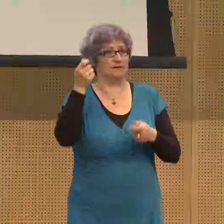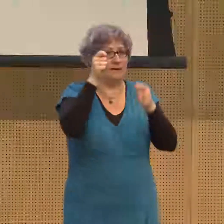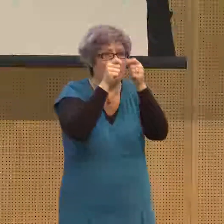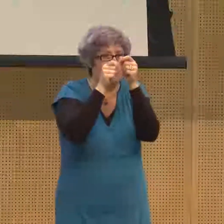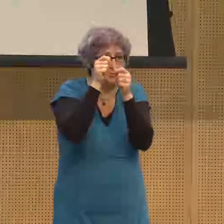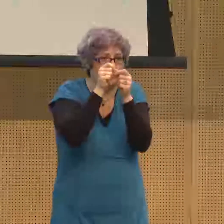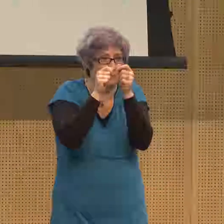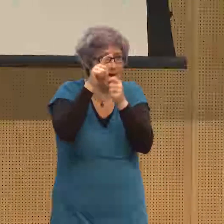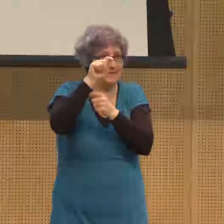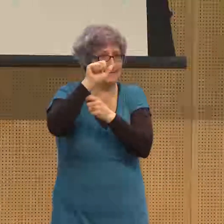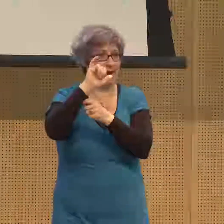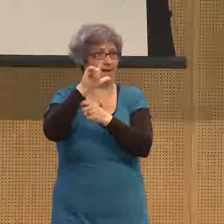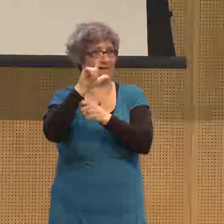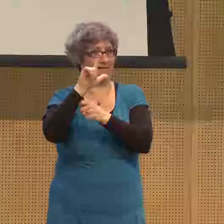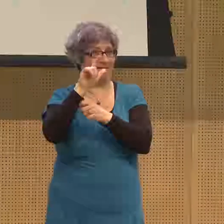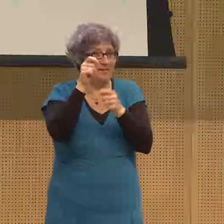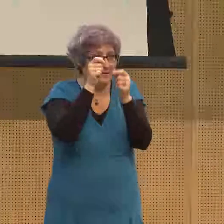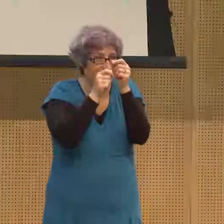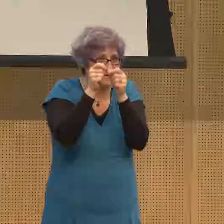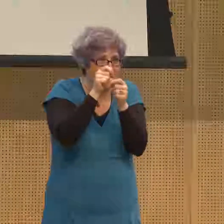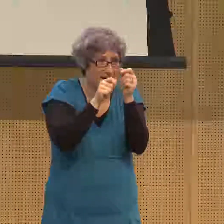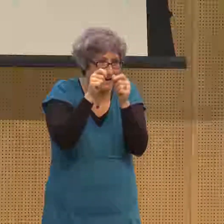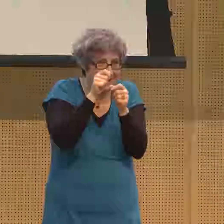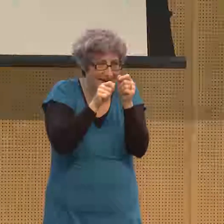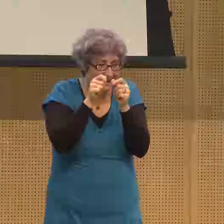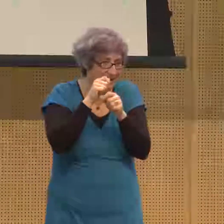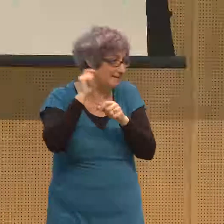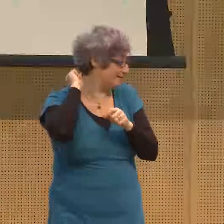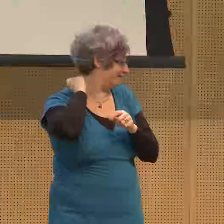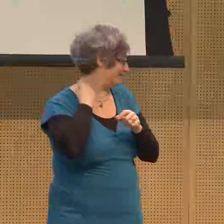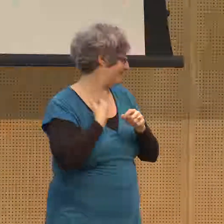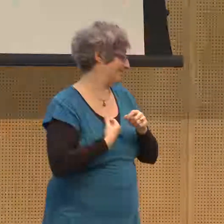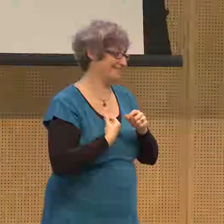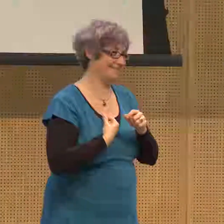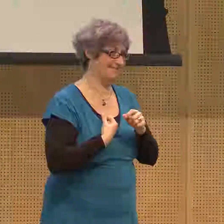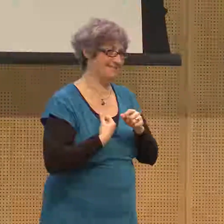Well, back in the Nineties, I'm sure you remember, the braid tails that everyone had,